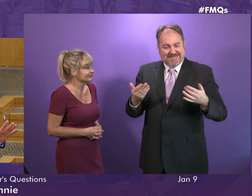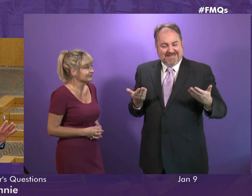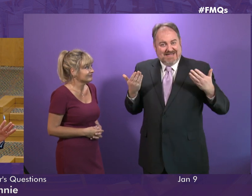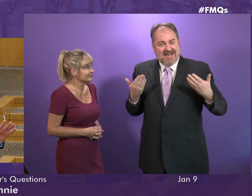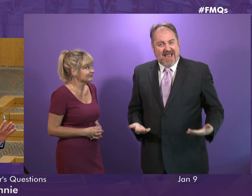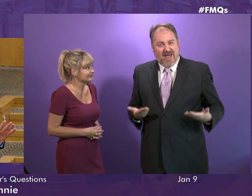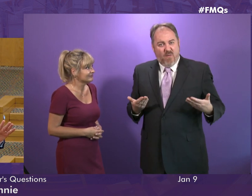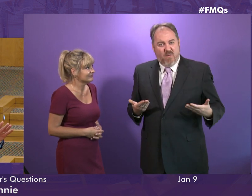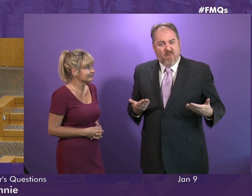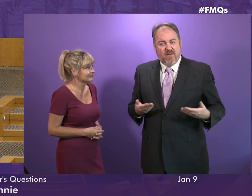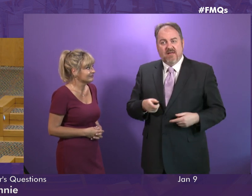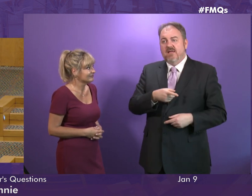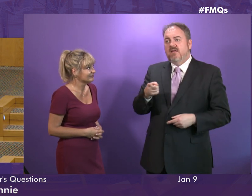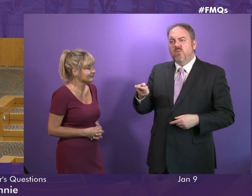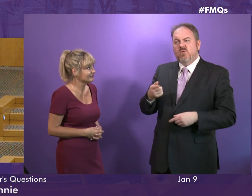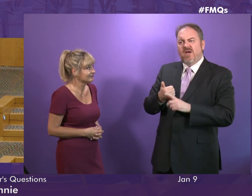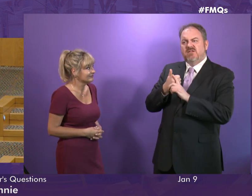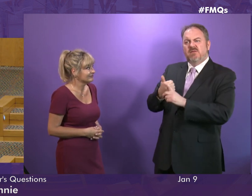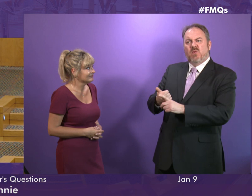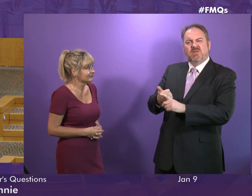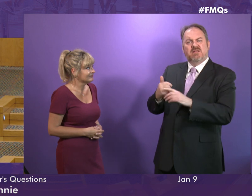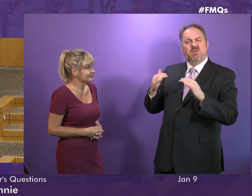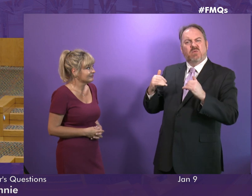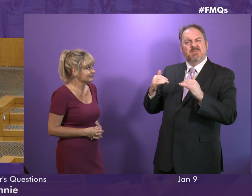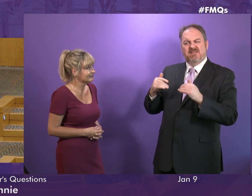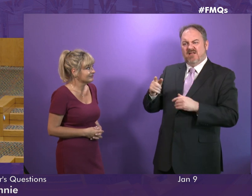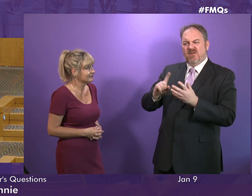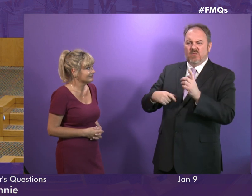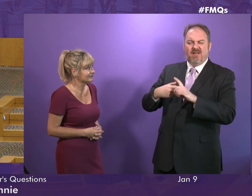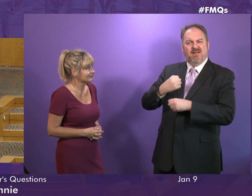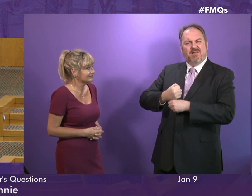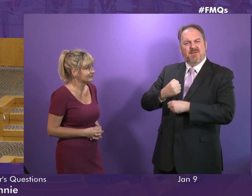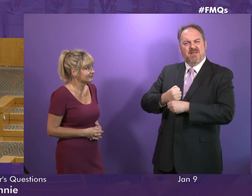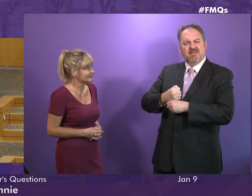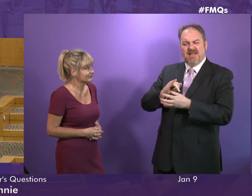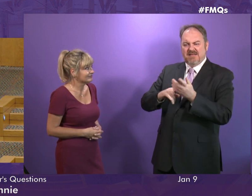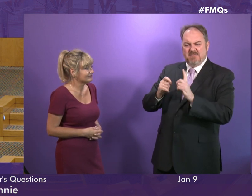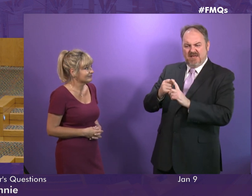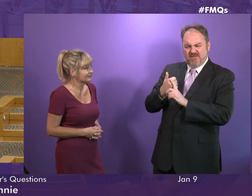MPs have not supported it at Westminster, why is the First Minister still supporting Heathrow expansion here in Scotland?